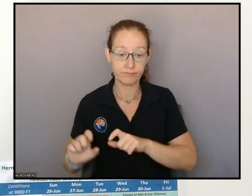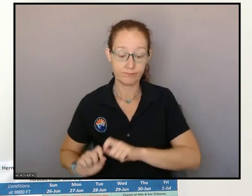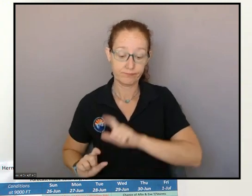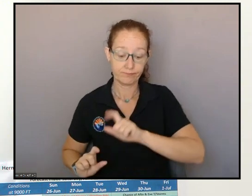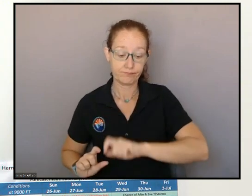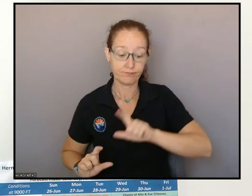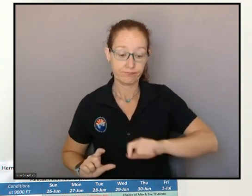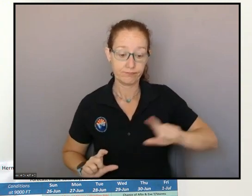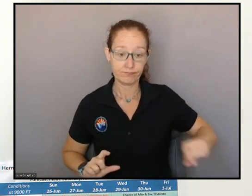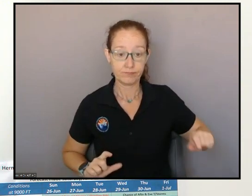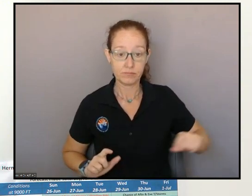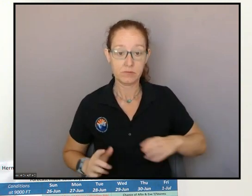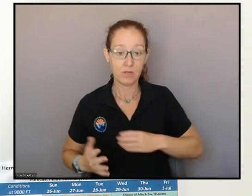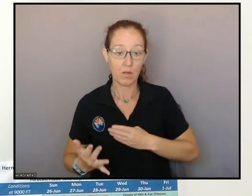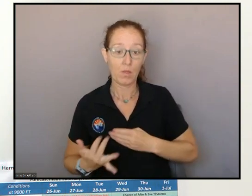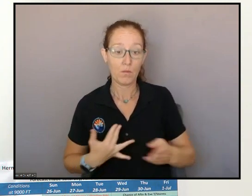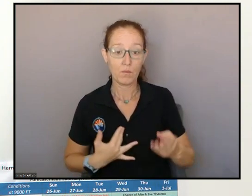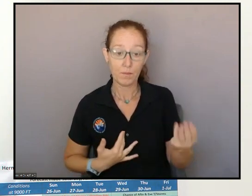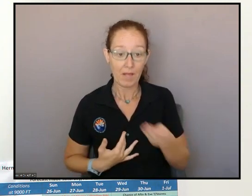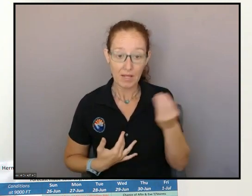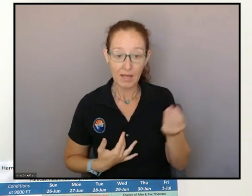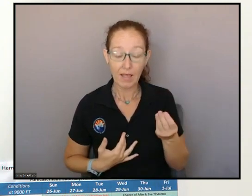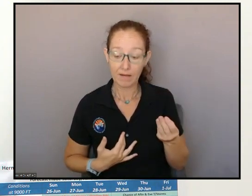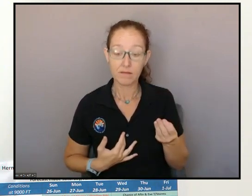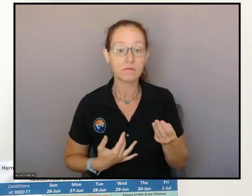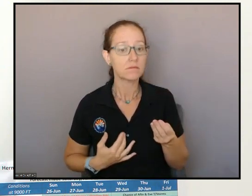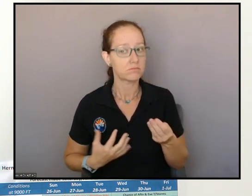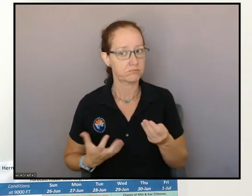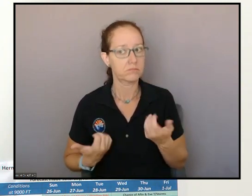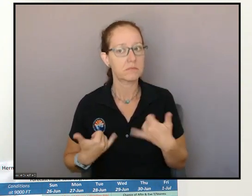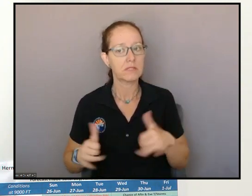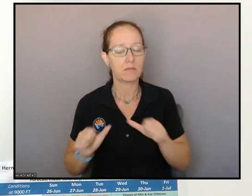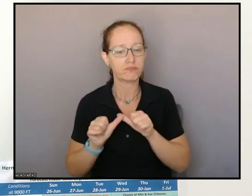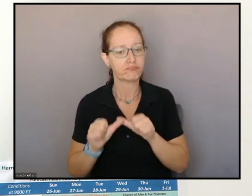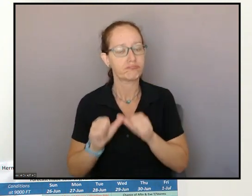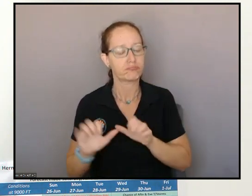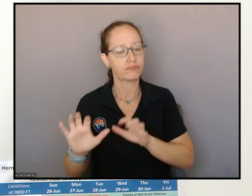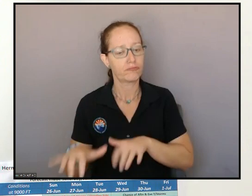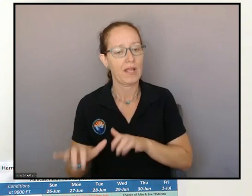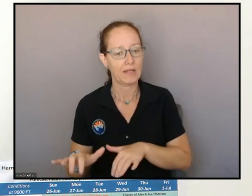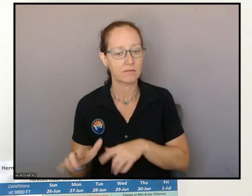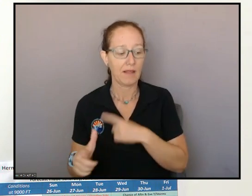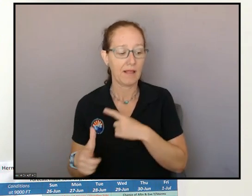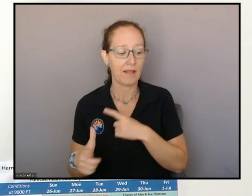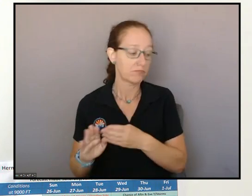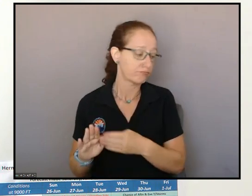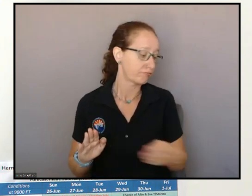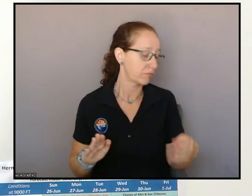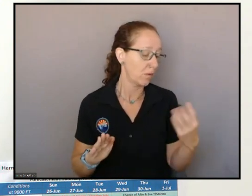chances seeing precipitation, decent amounts of rain. But then as we go past Wednesday towards the end of the week, you can see